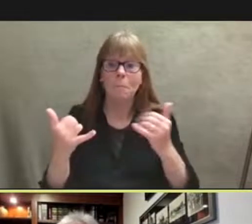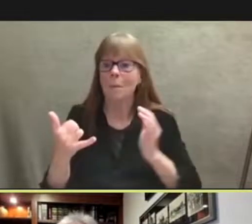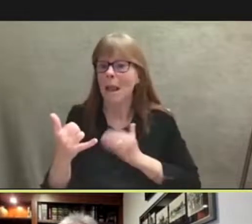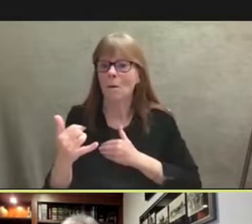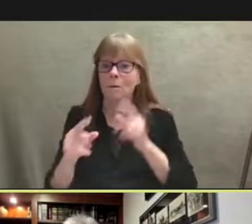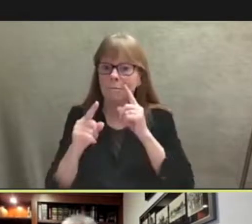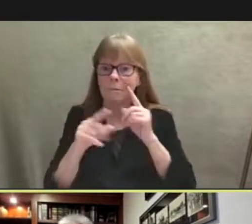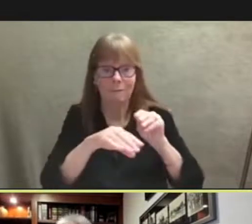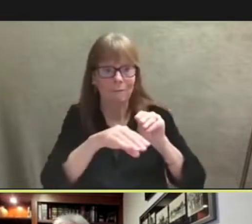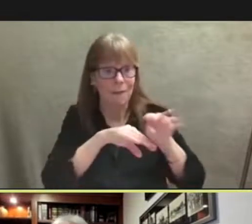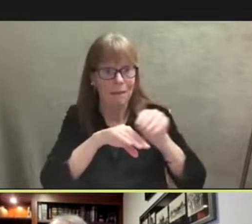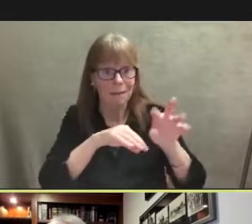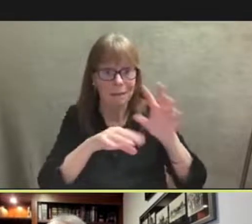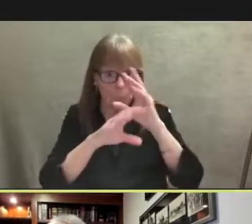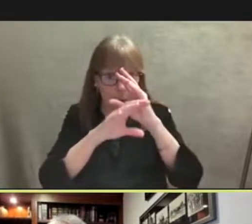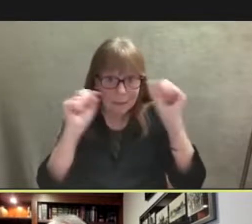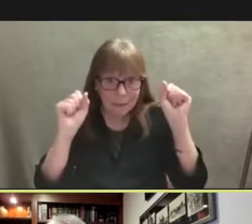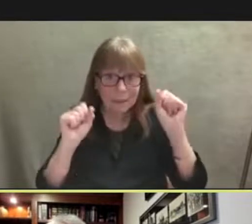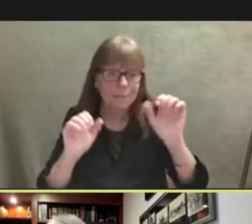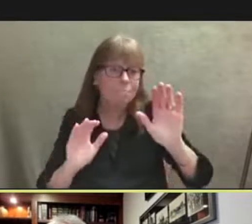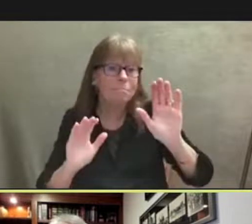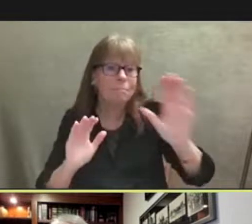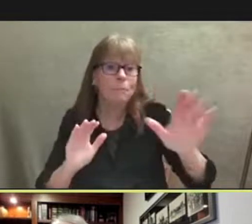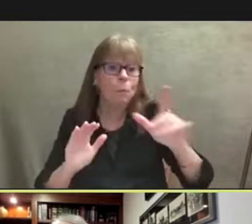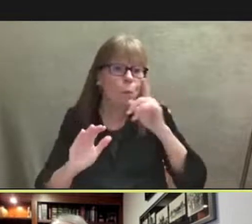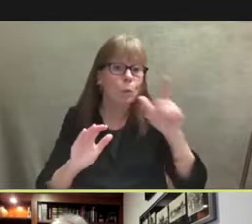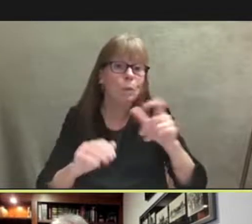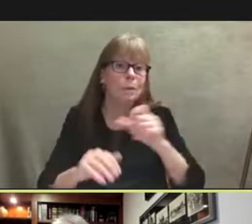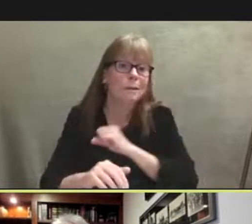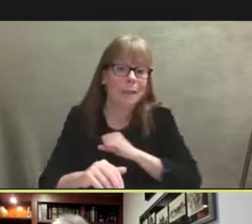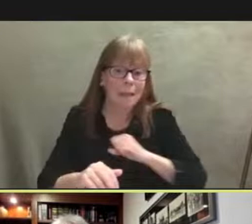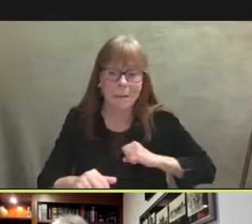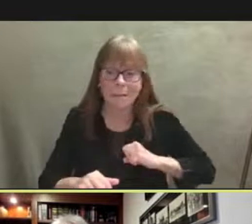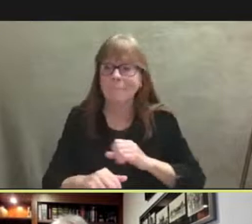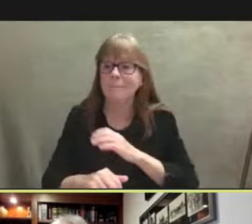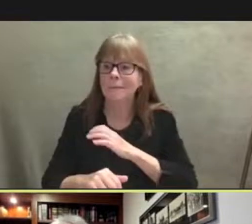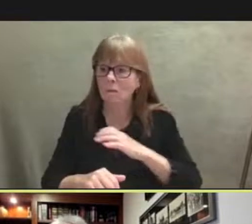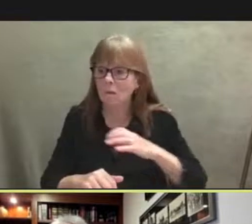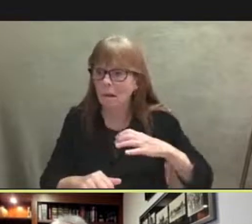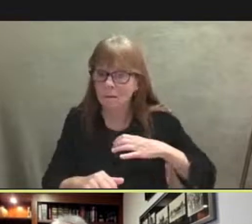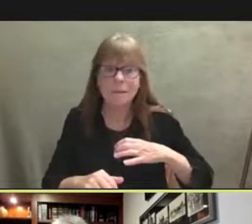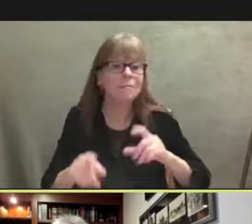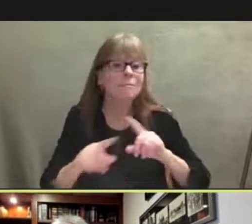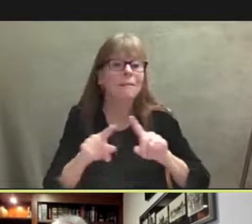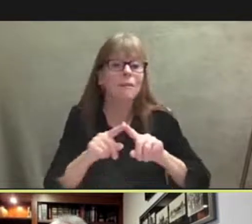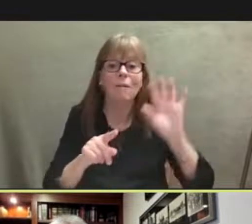the president, his or her administration, Congress, and federal agencies on all policy